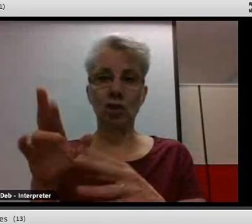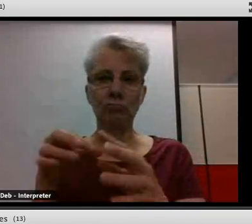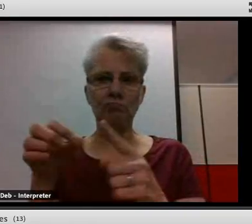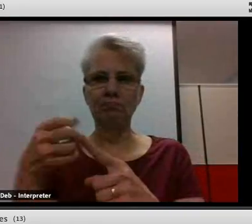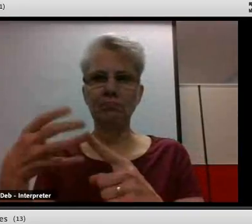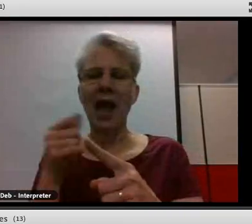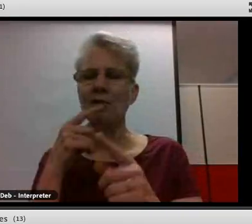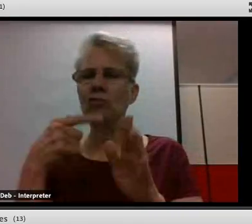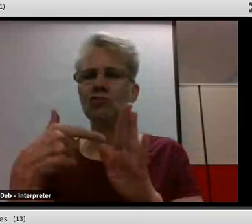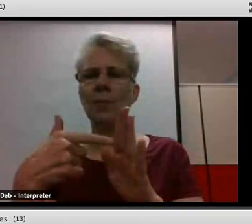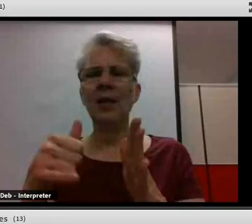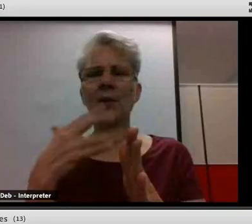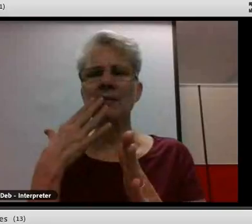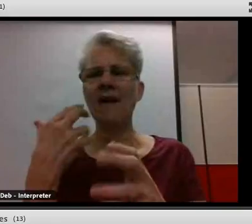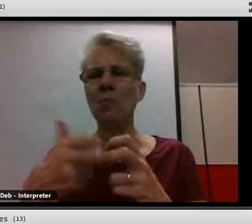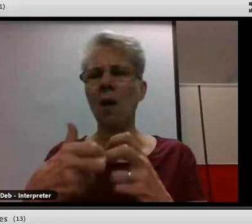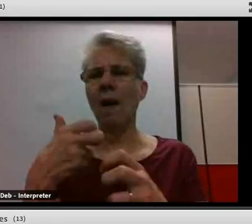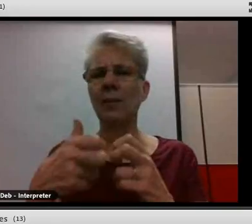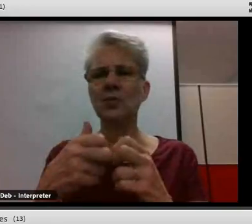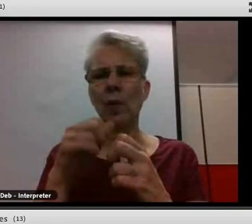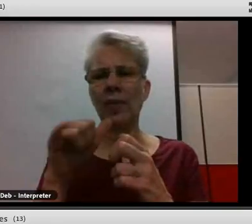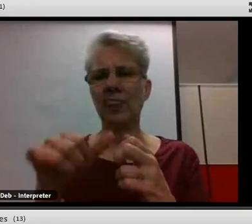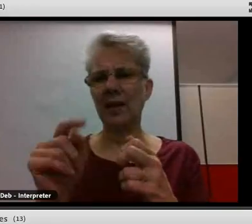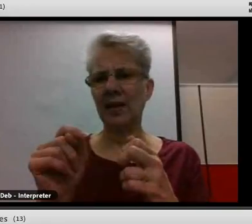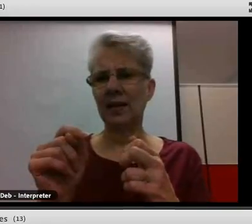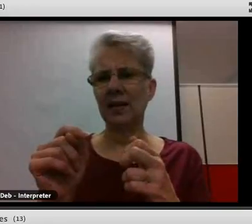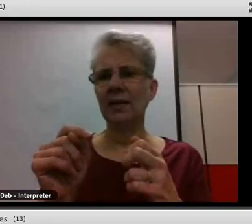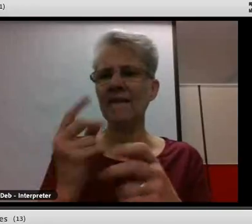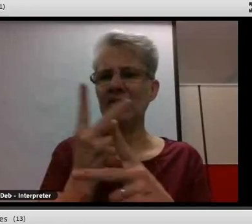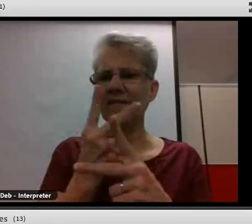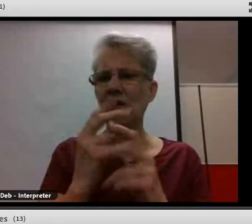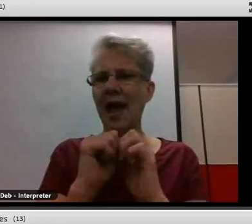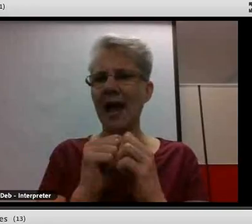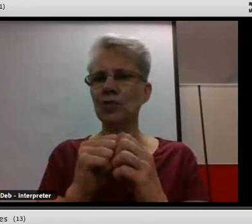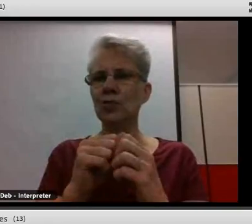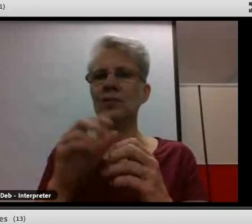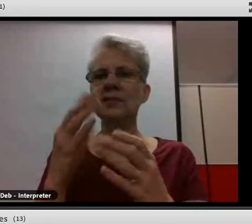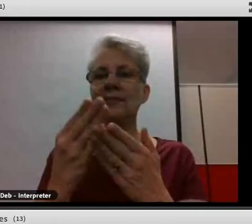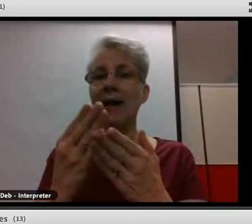You know, things like equal access to resources to job.